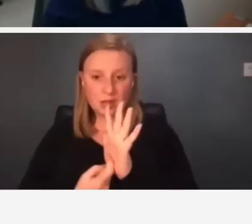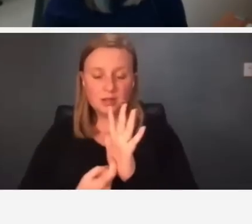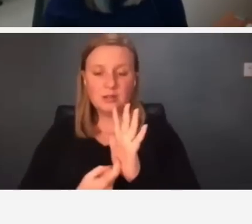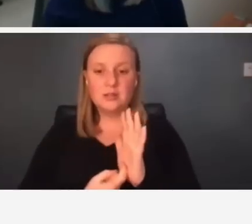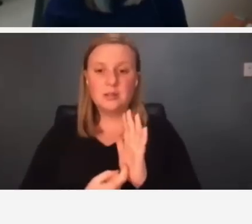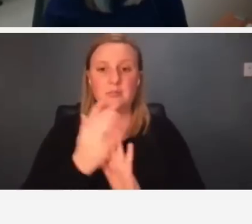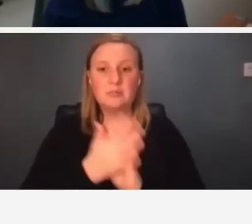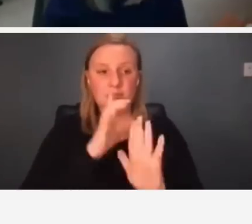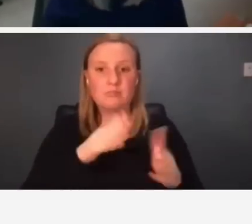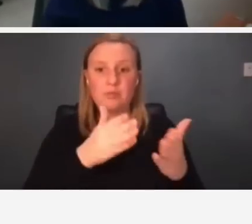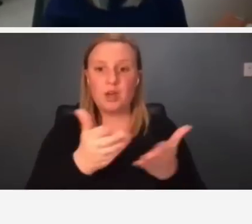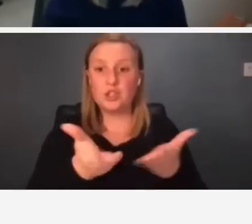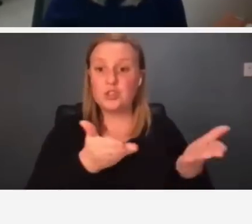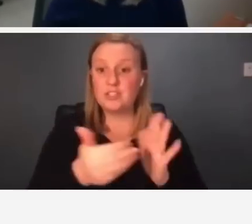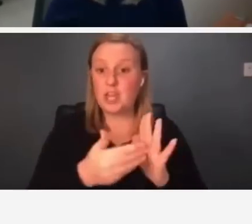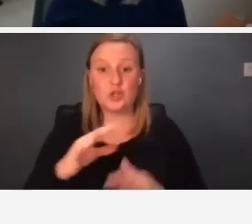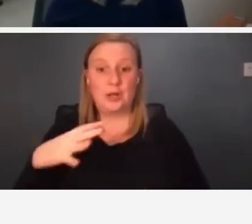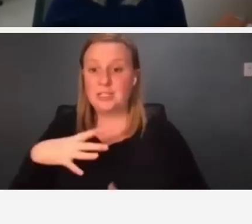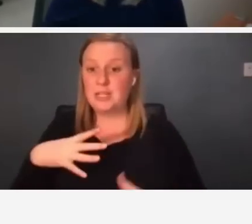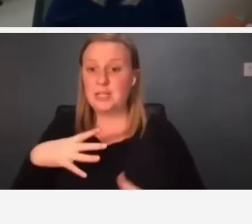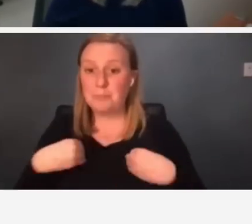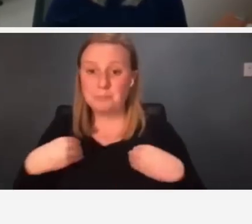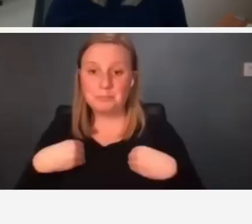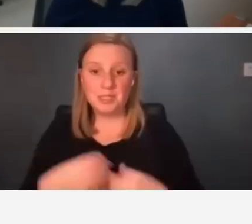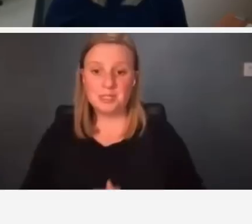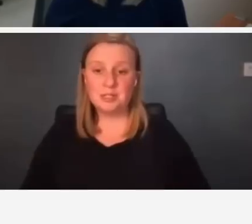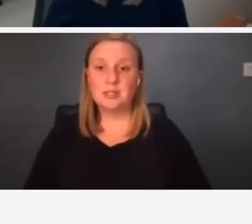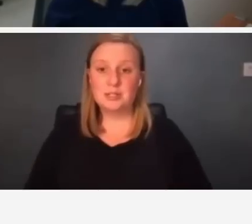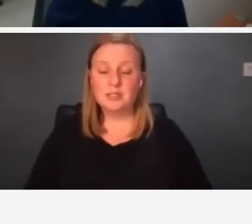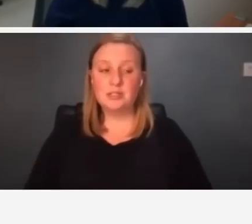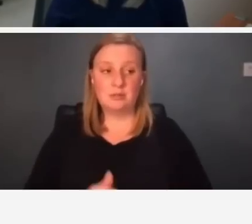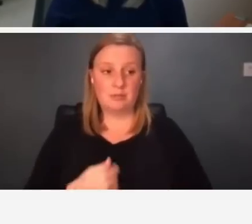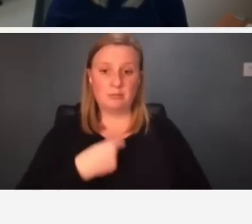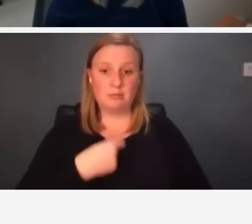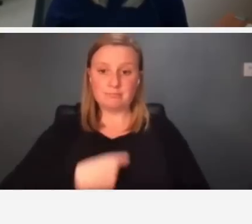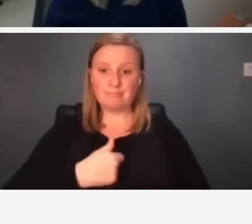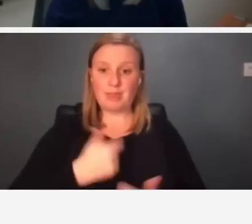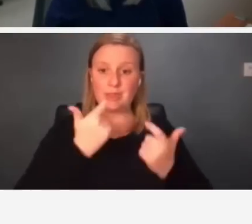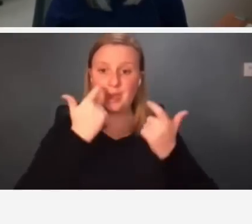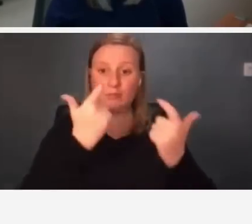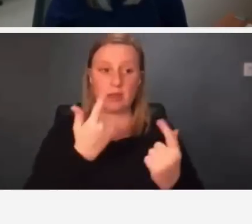So I guess a carer who's providing services could be